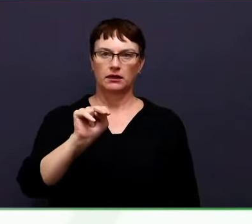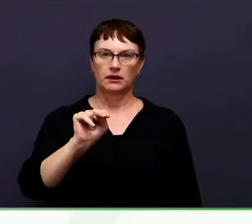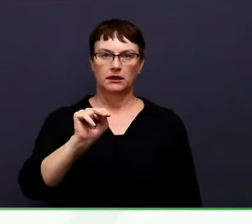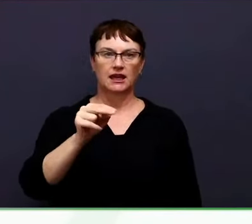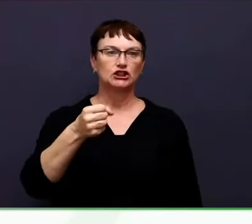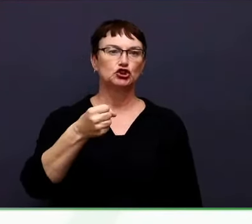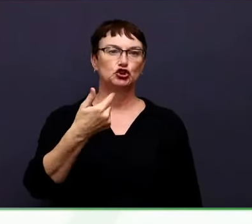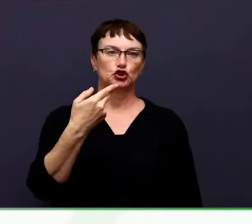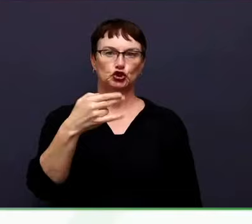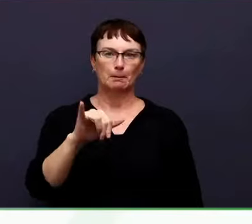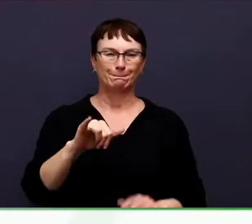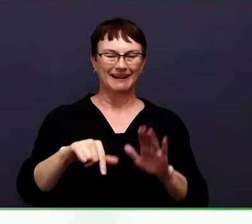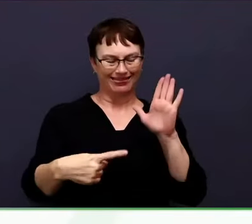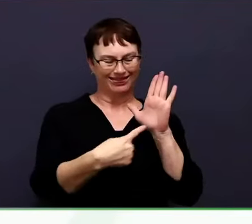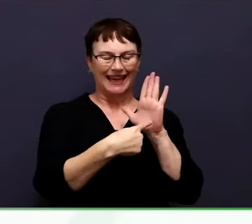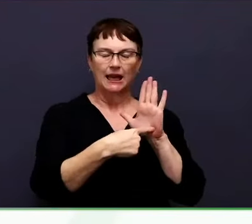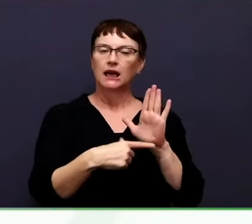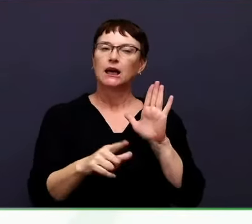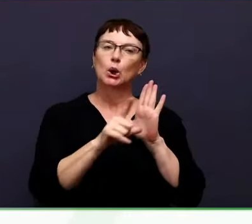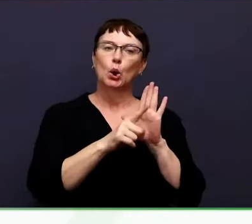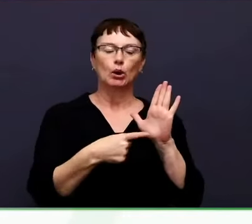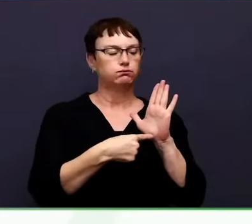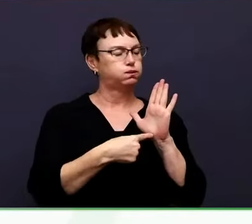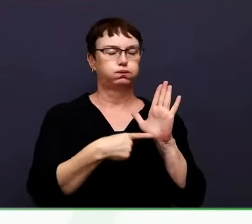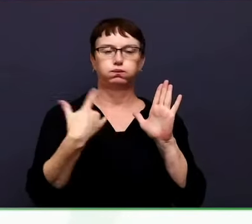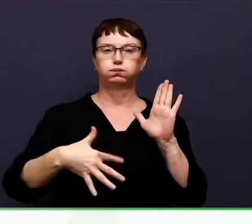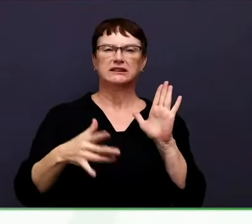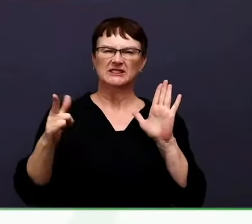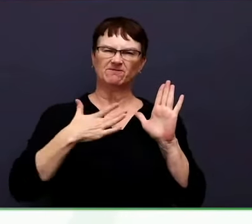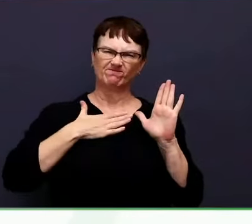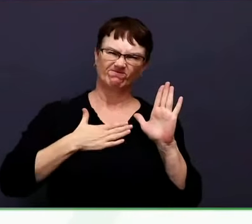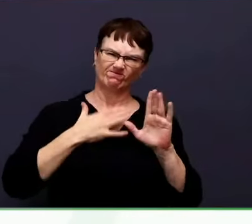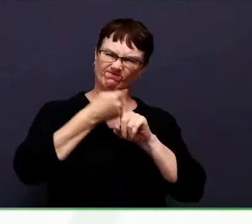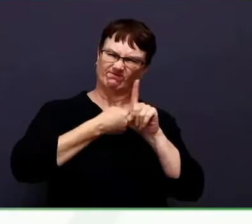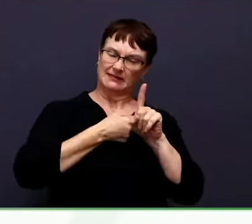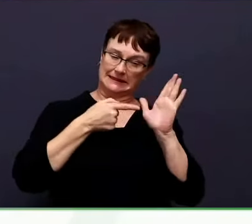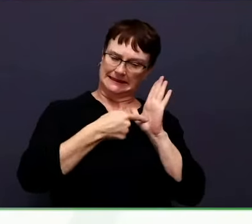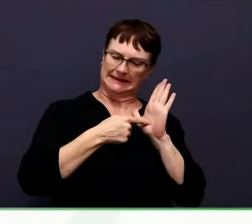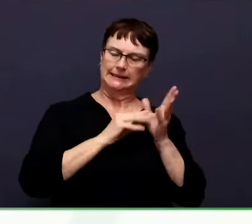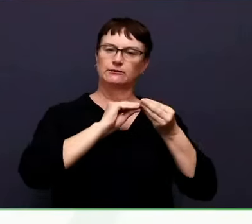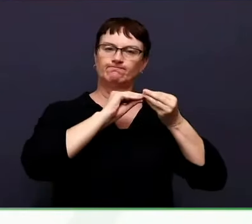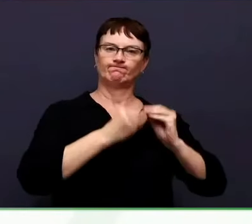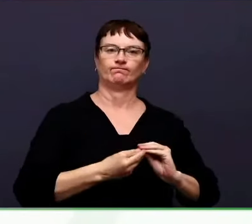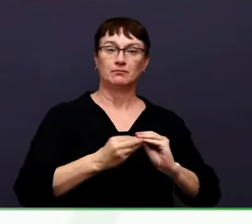Thanks to the member of the group, others with disability now have the